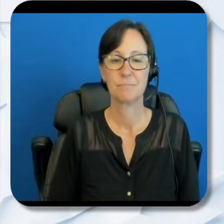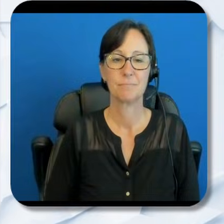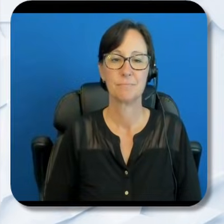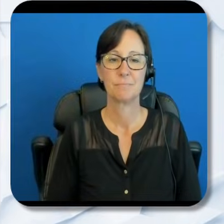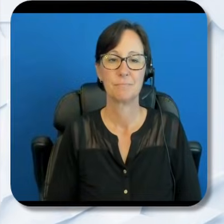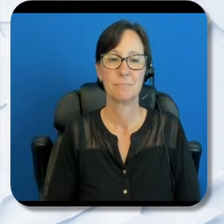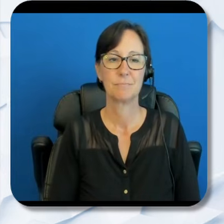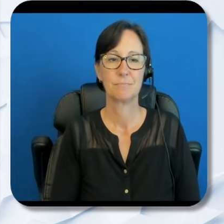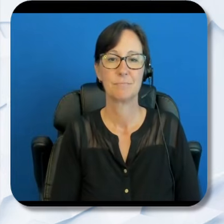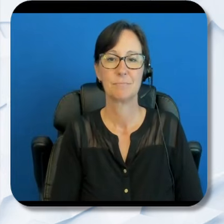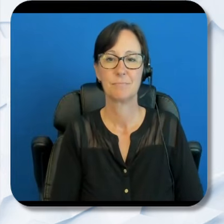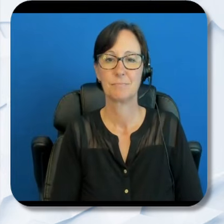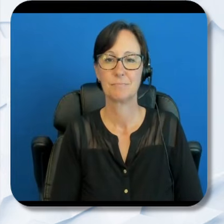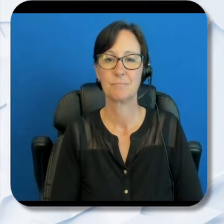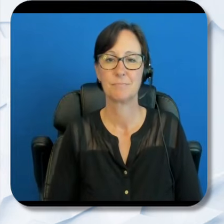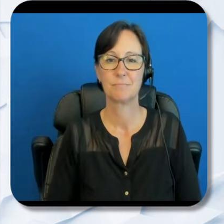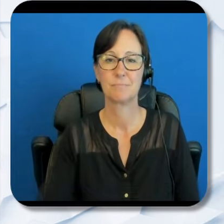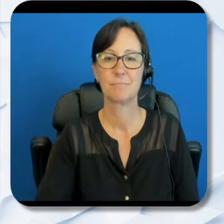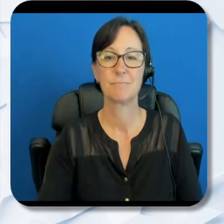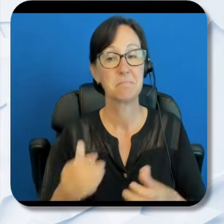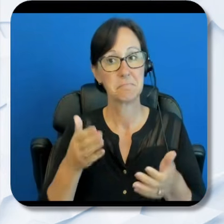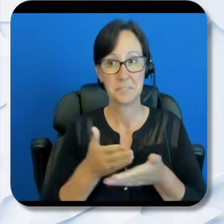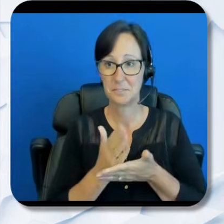[Eric Dunk] All right, and we will go ahead and get started. So again,